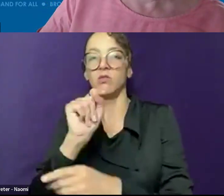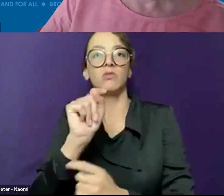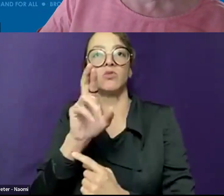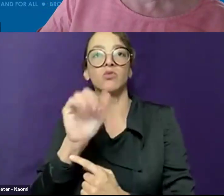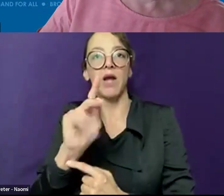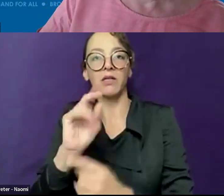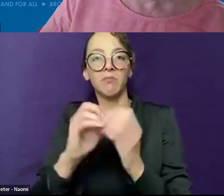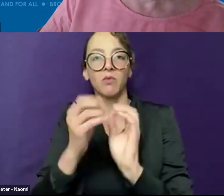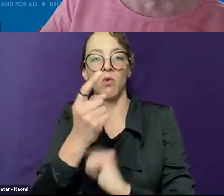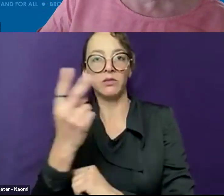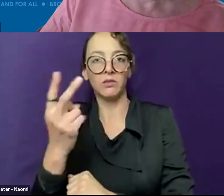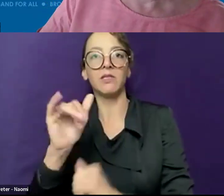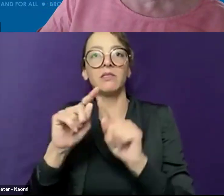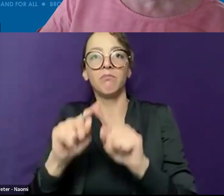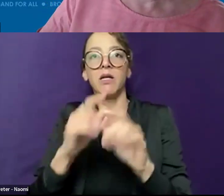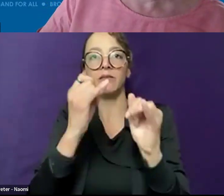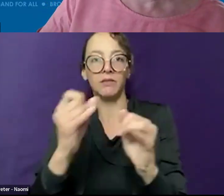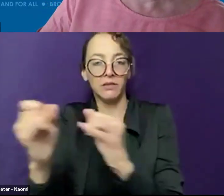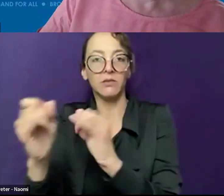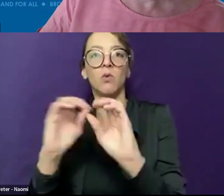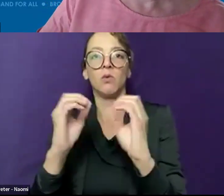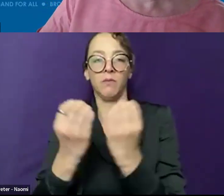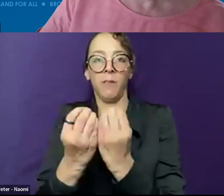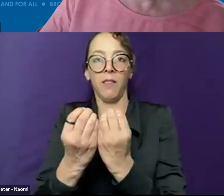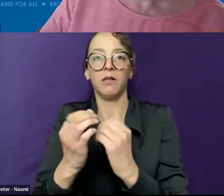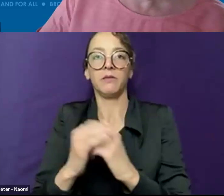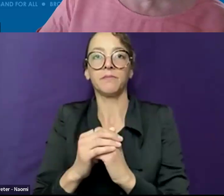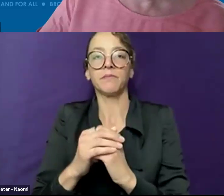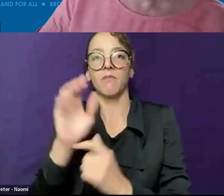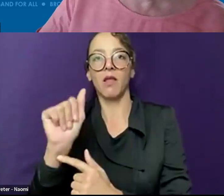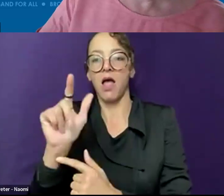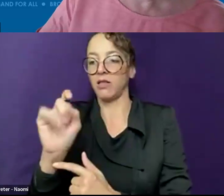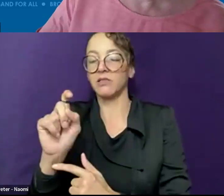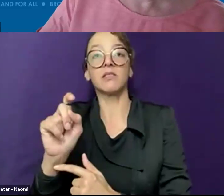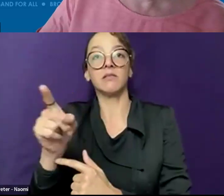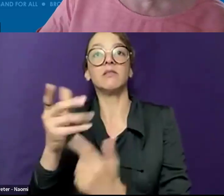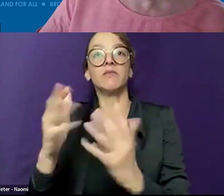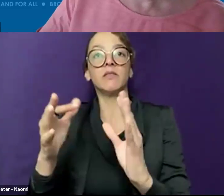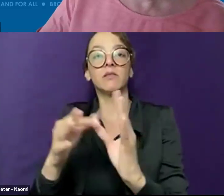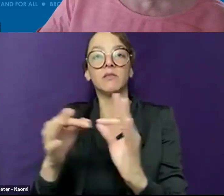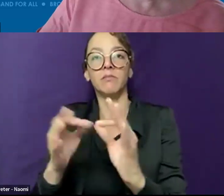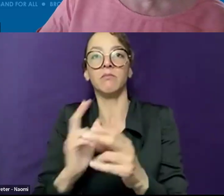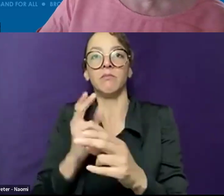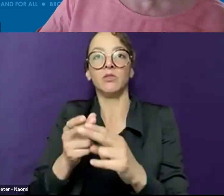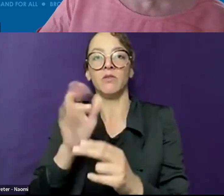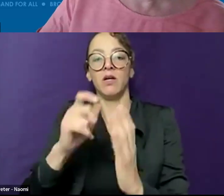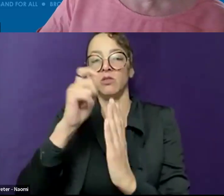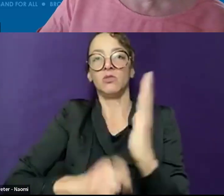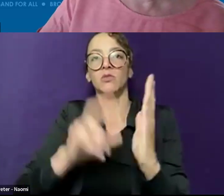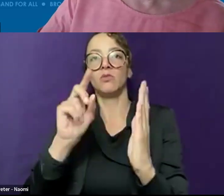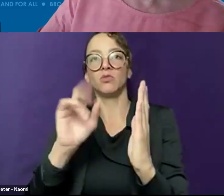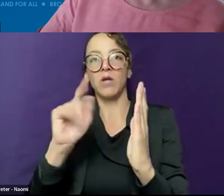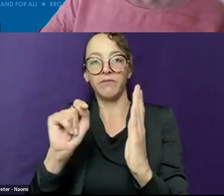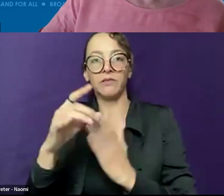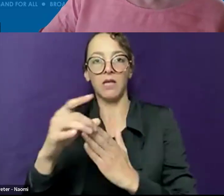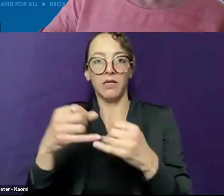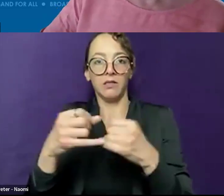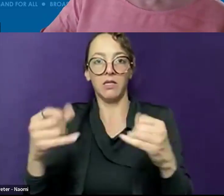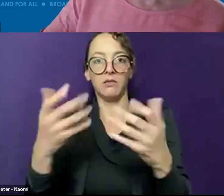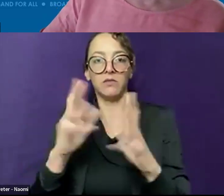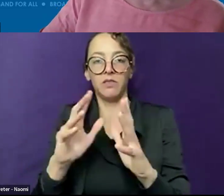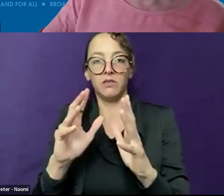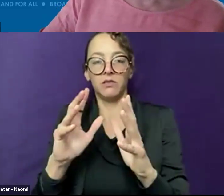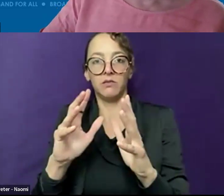or the entity. As Alex had indicated, the draft guidelines proposed that track one or really you